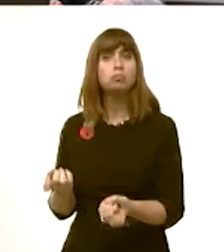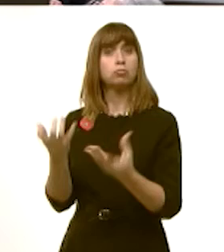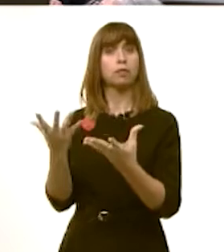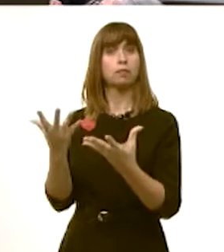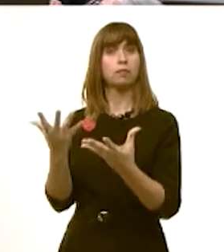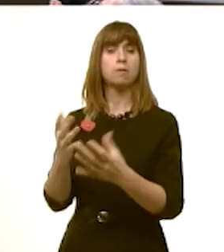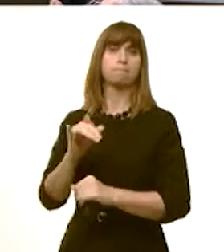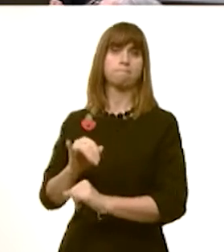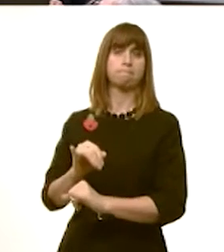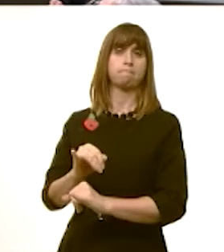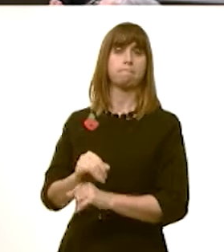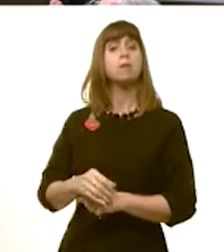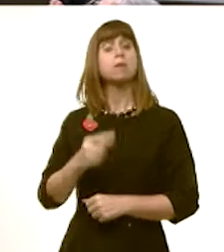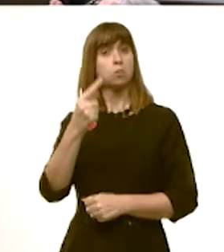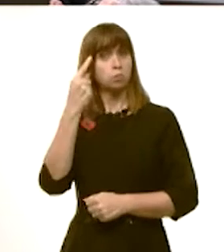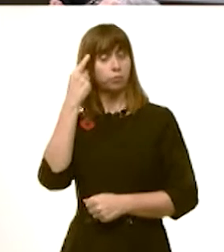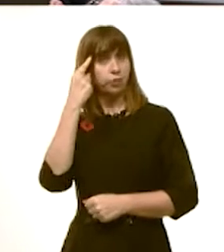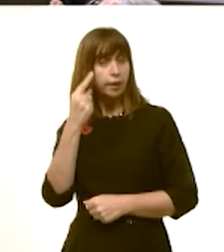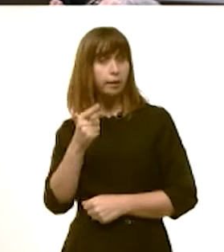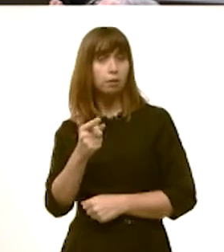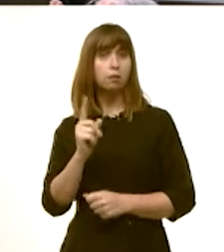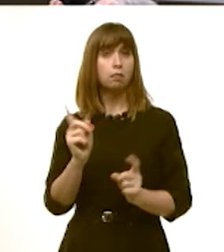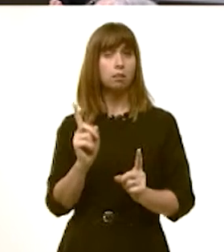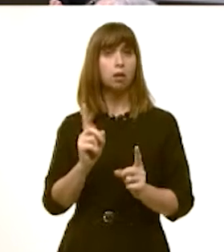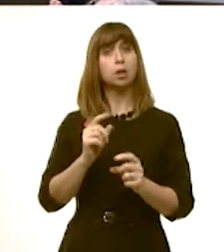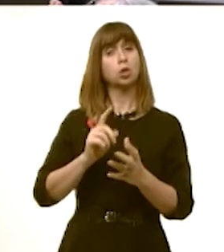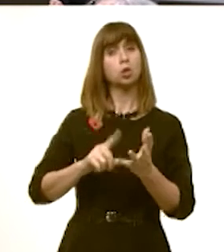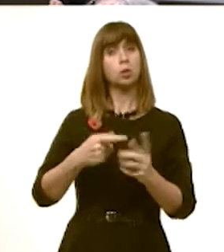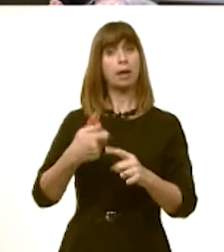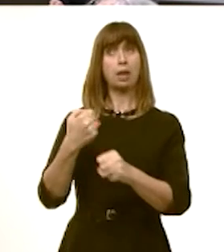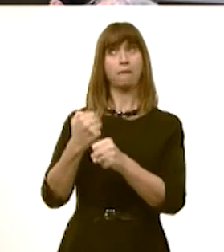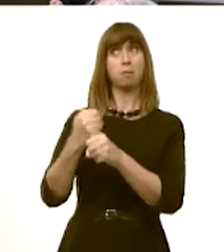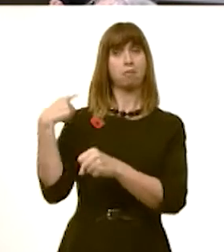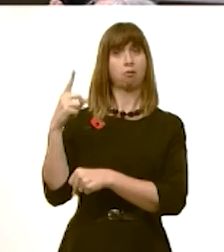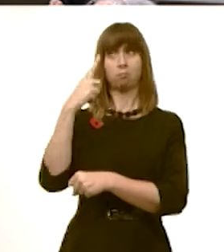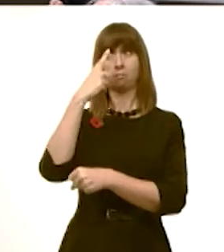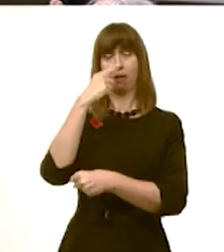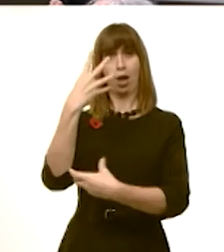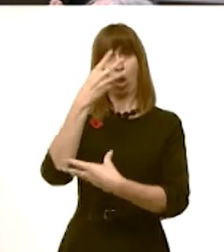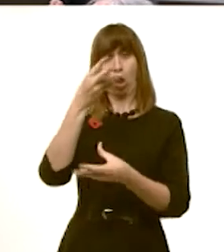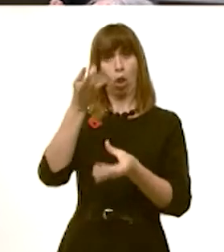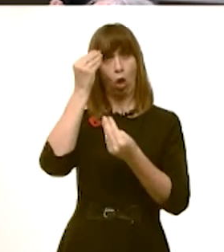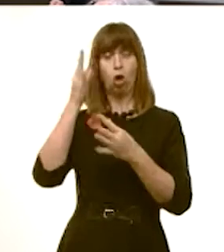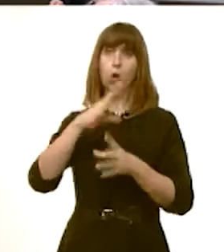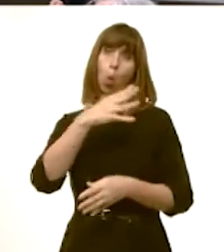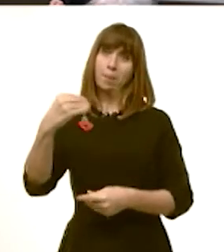First Minister, do you think there is much that the UK Government could learn from the positive experience weíve had from Welsh Government within Wales?